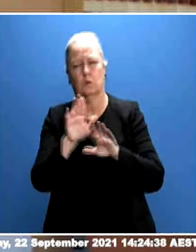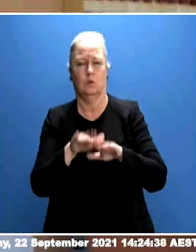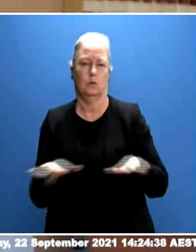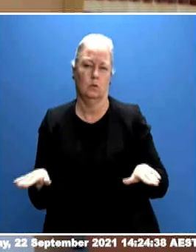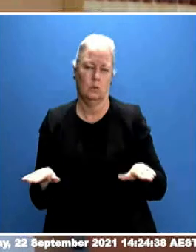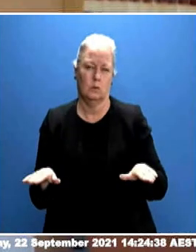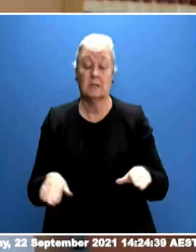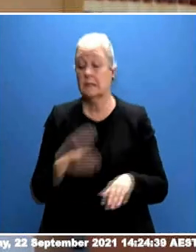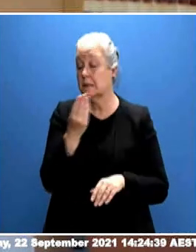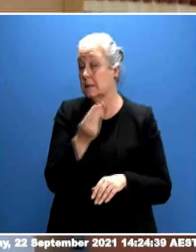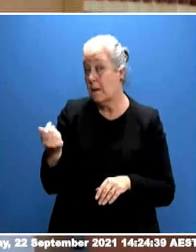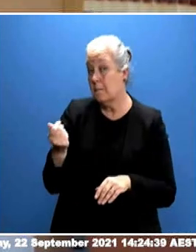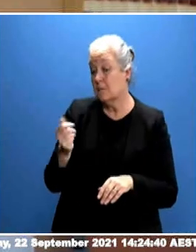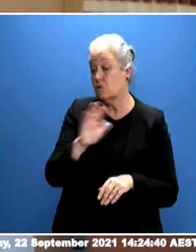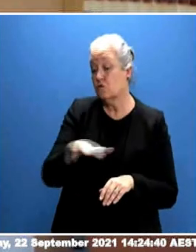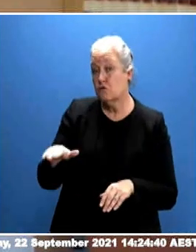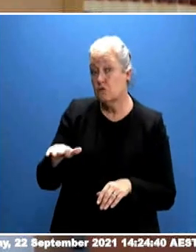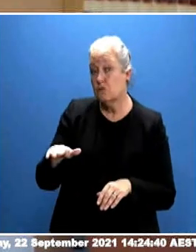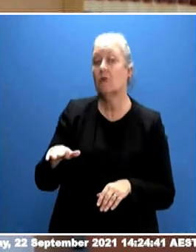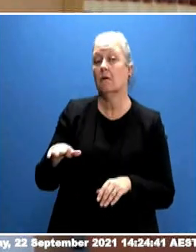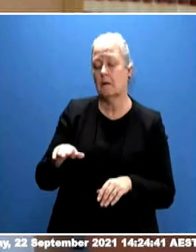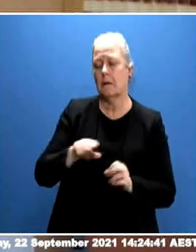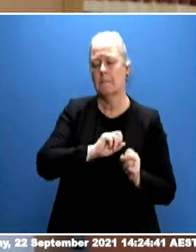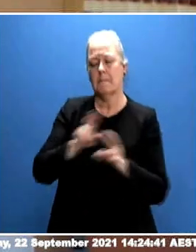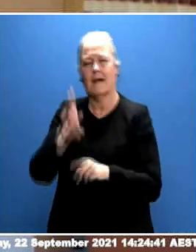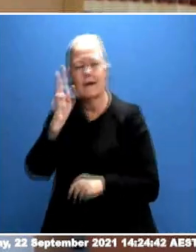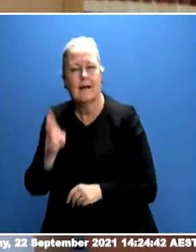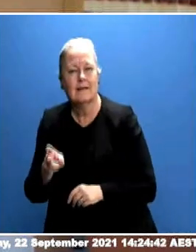Some children come back to us, which tells us that sometimes it's that they